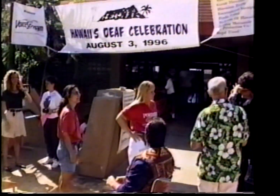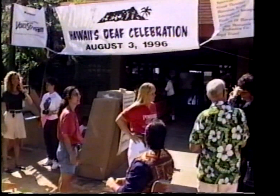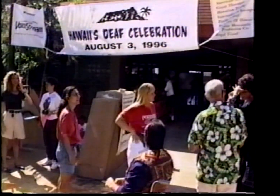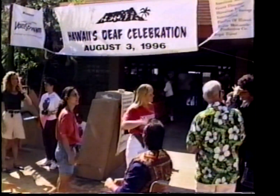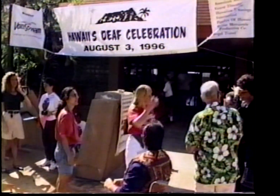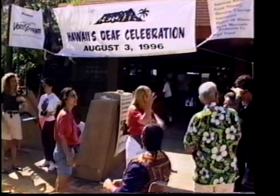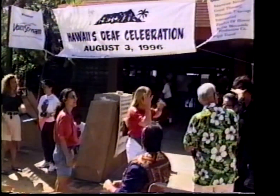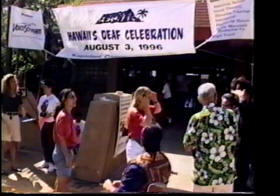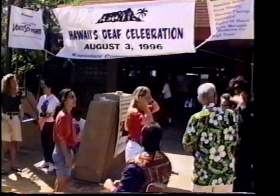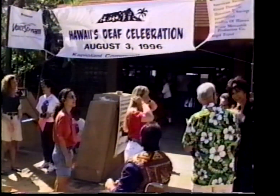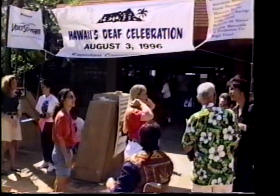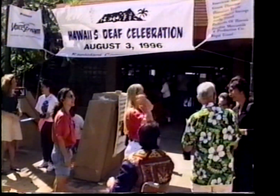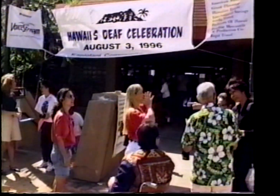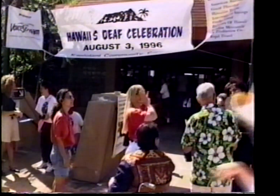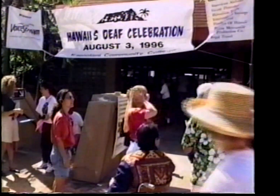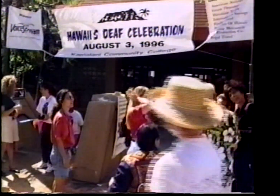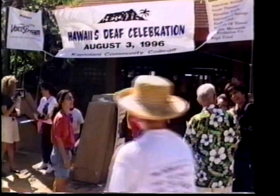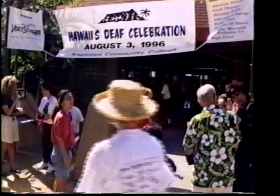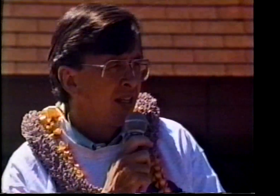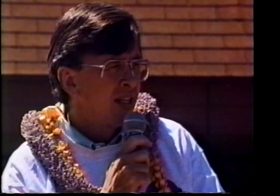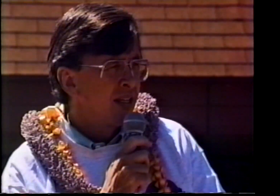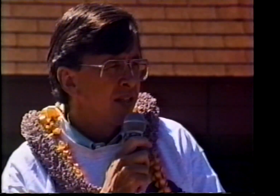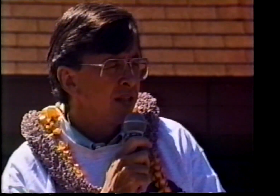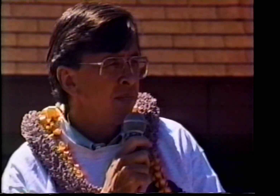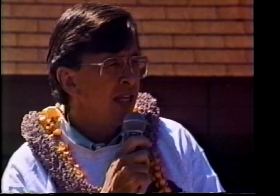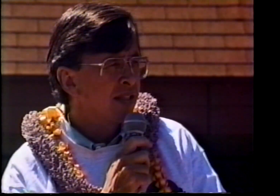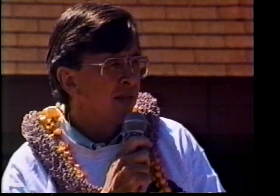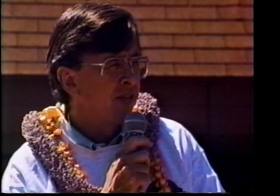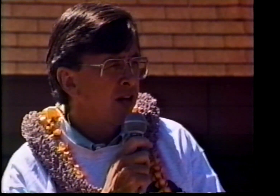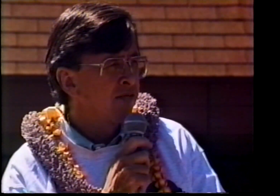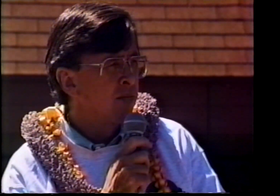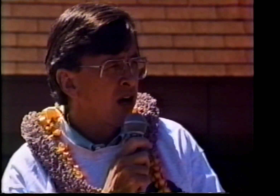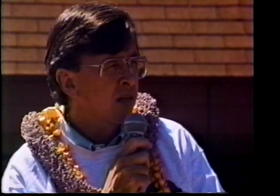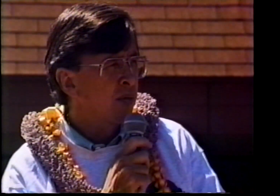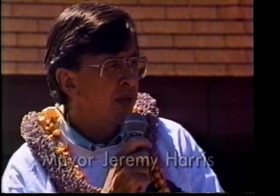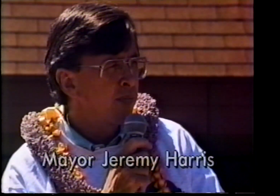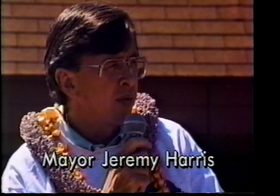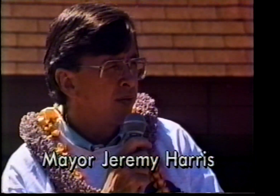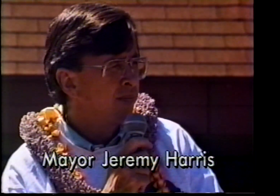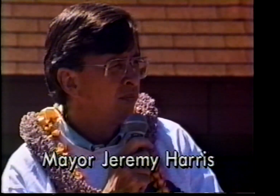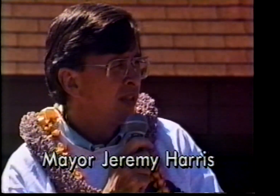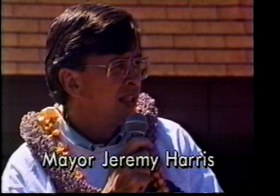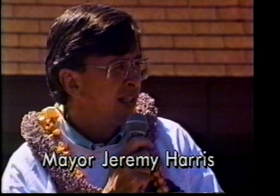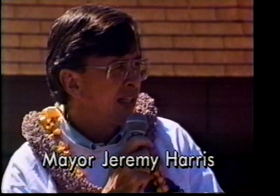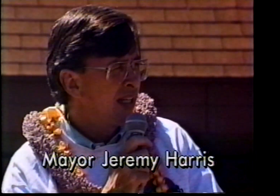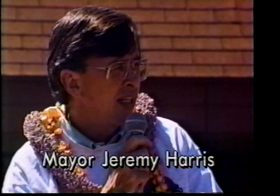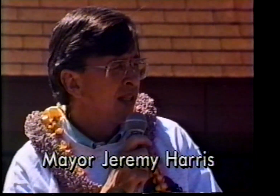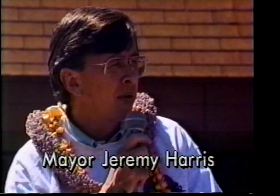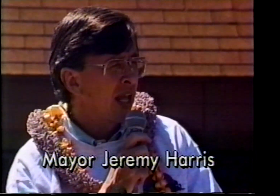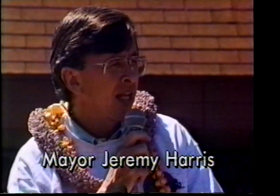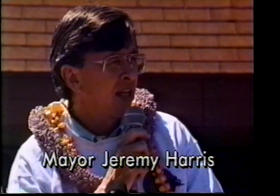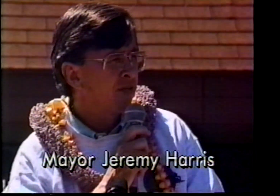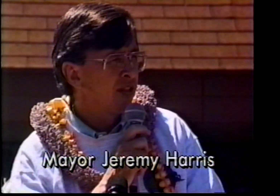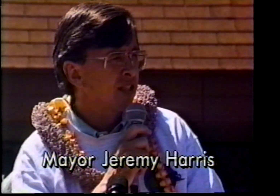“It has been my honor to meet some very remarkable people in the planning for this